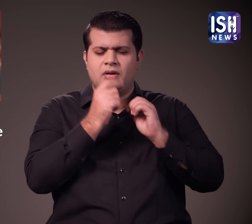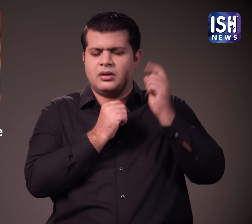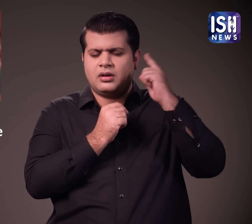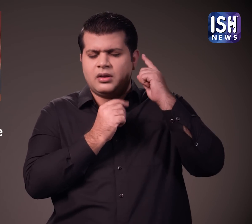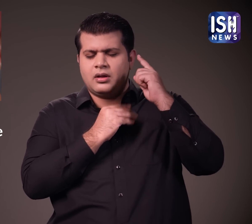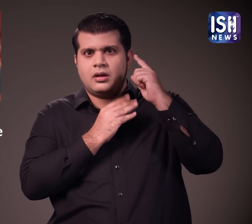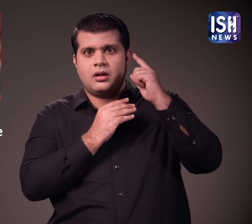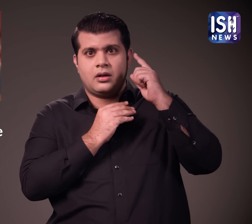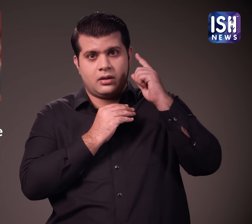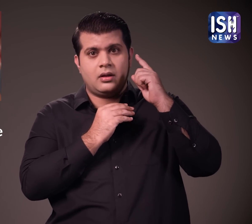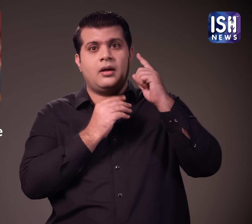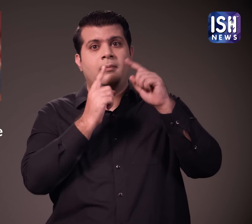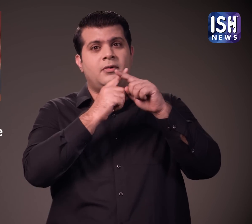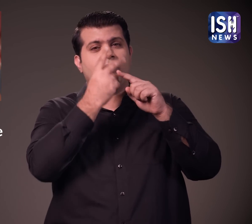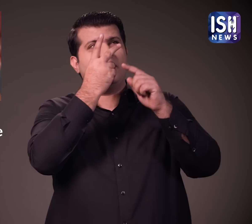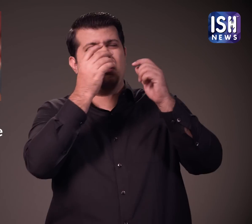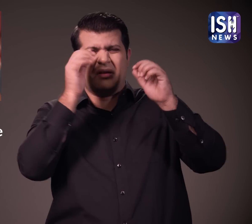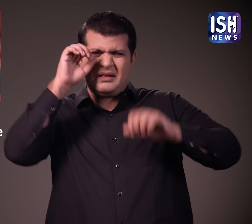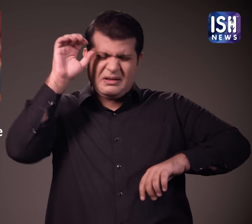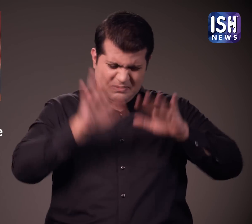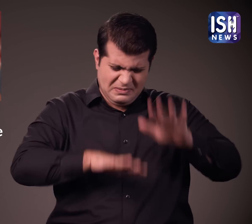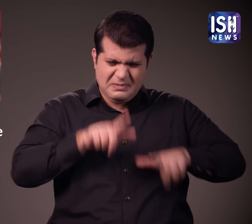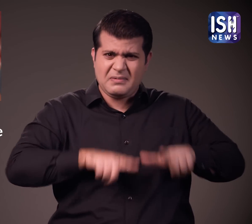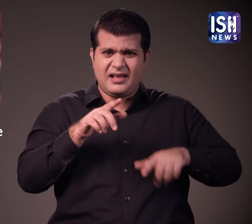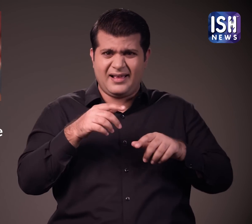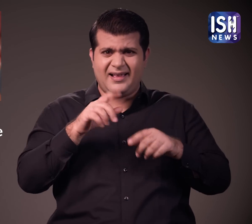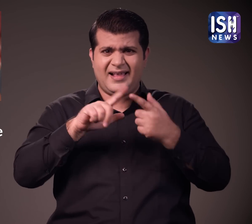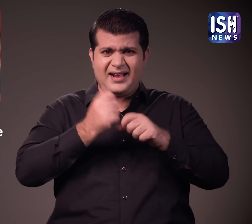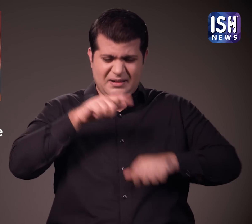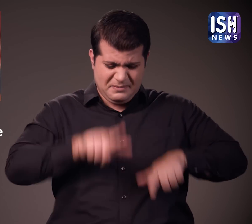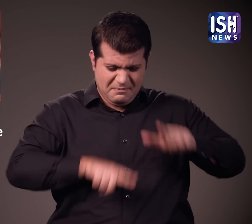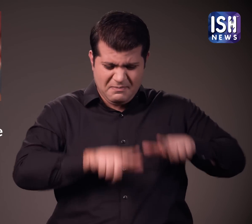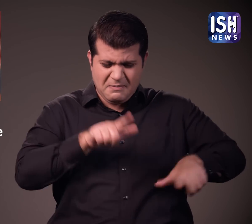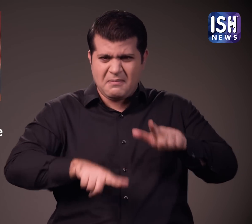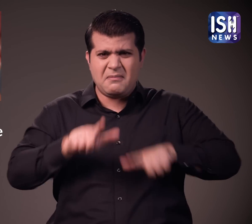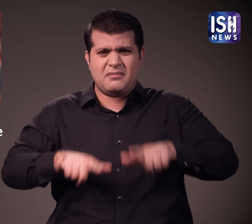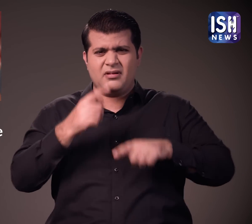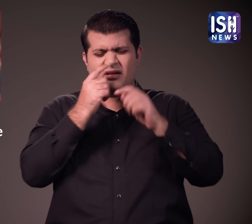She was terrified listening to this. Kyong even stamped the grave with his feet.